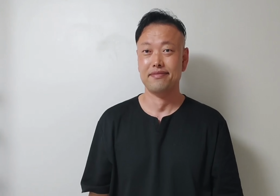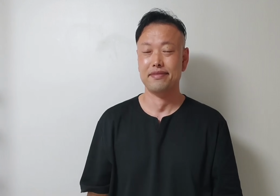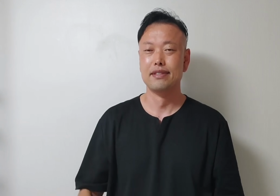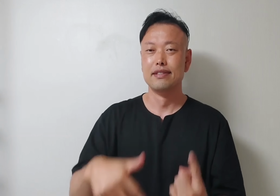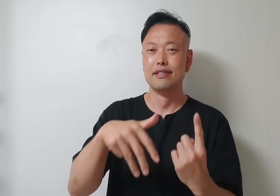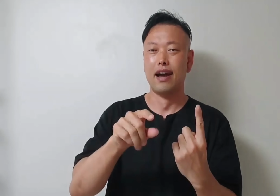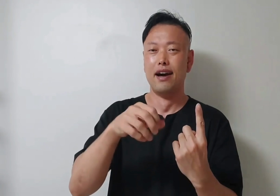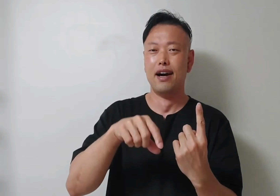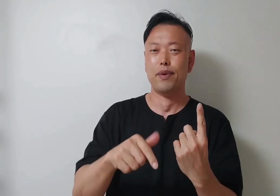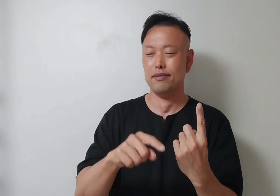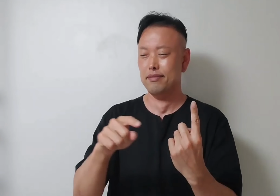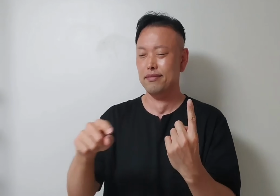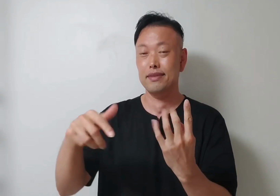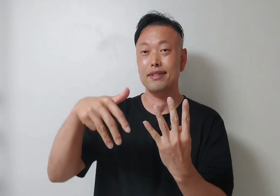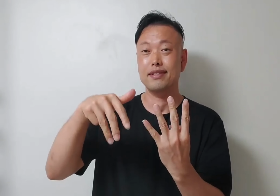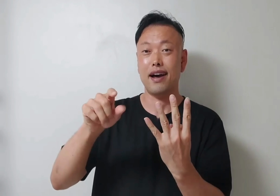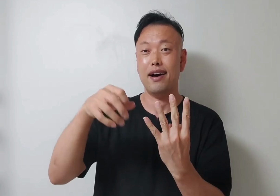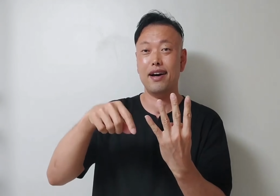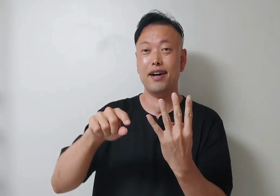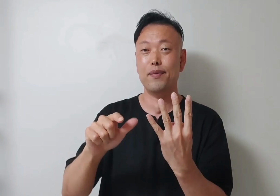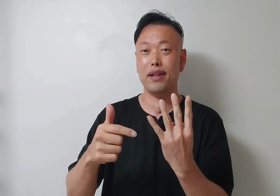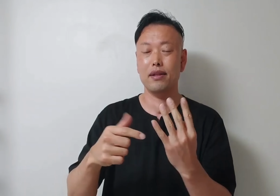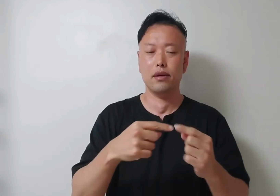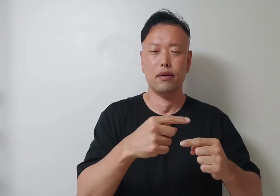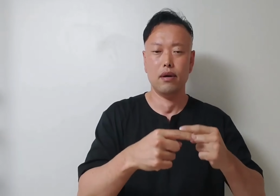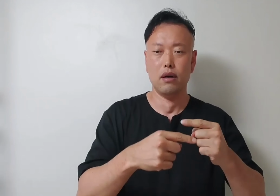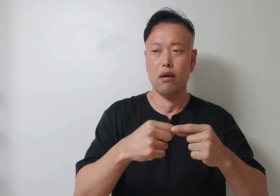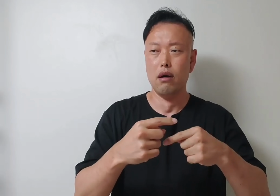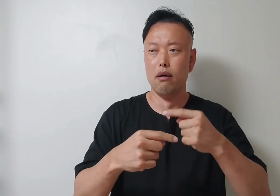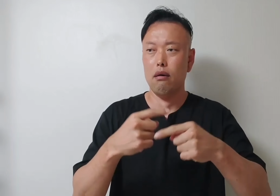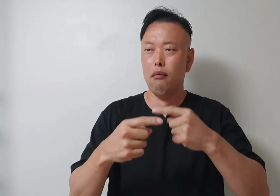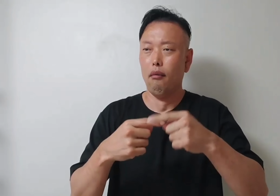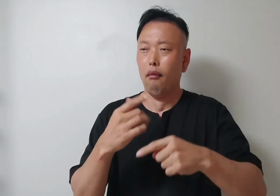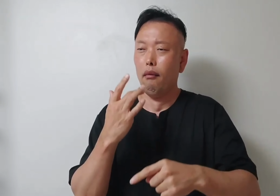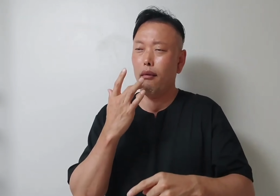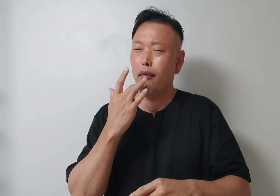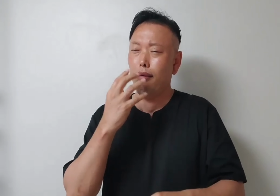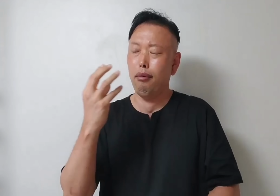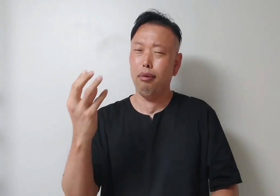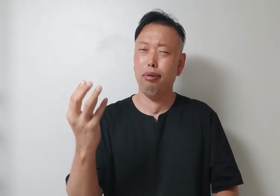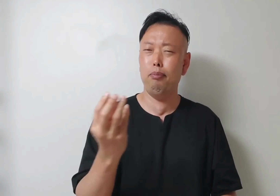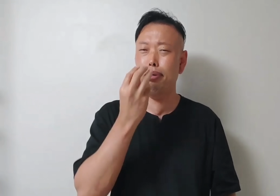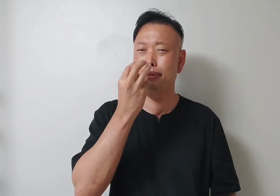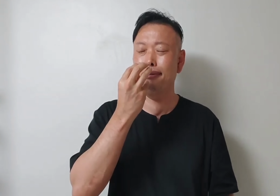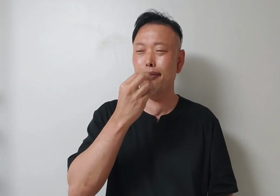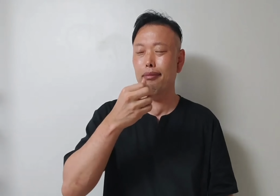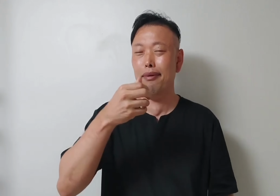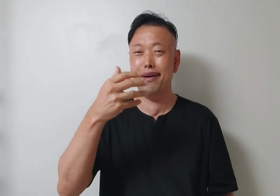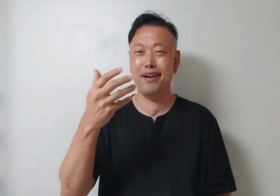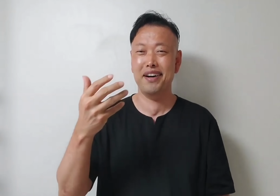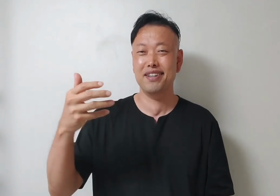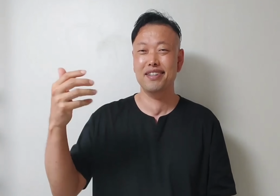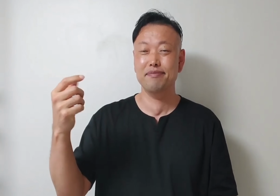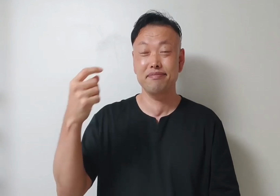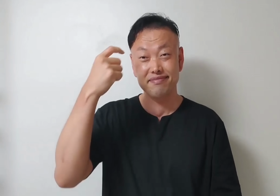If you compare from 1st dimension to 4th dimension, the higher the dimension of sign language, the more immersive it